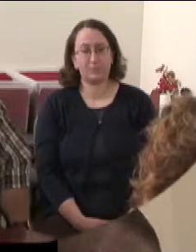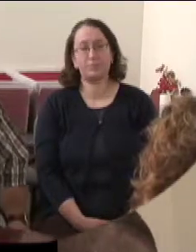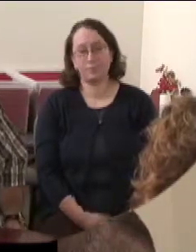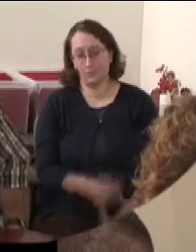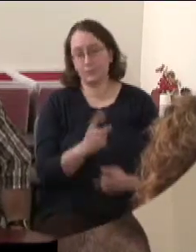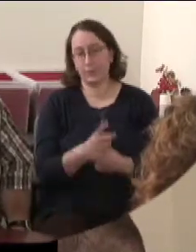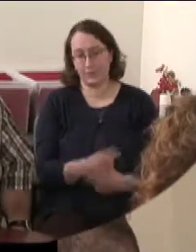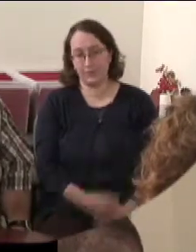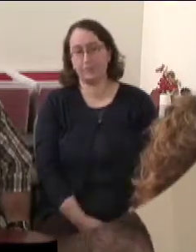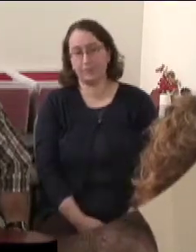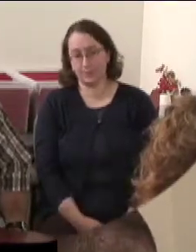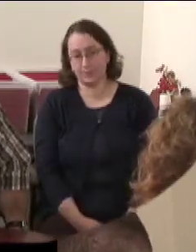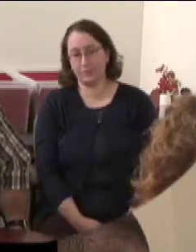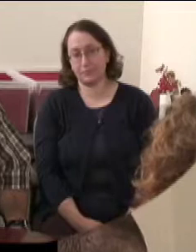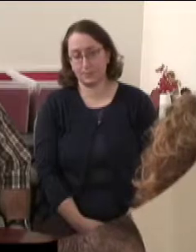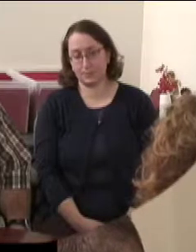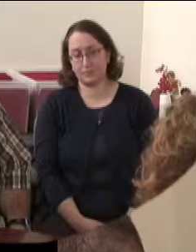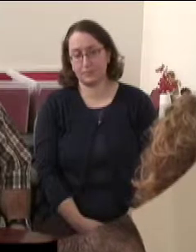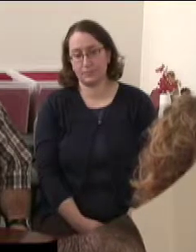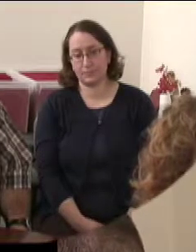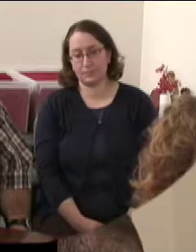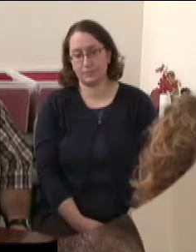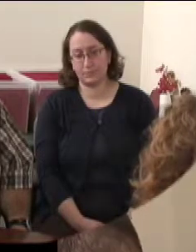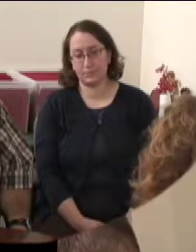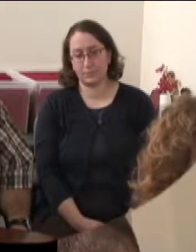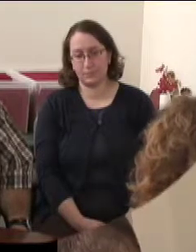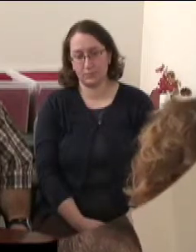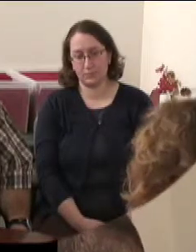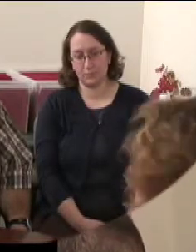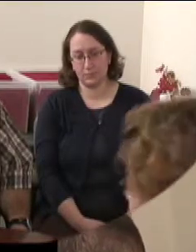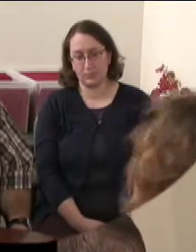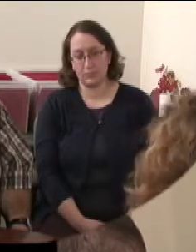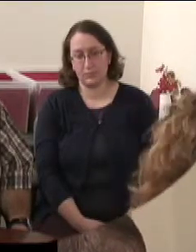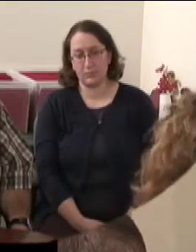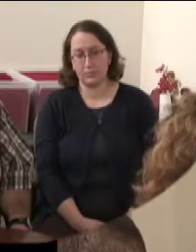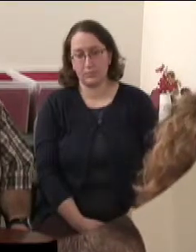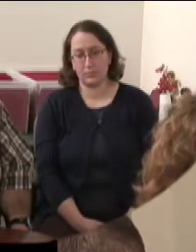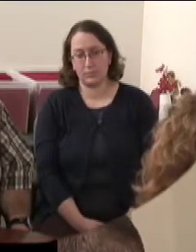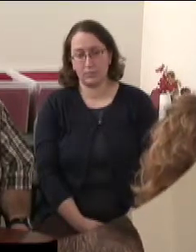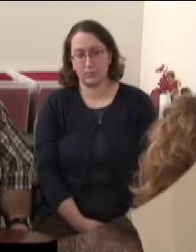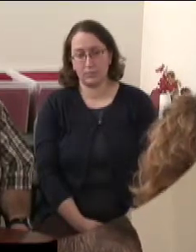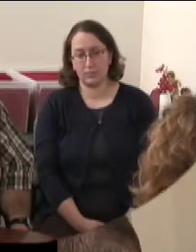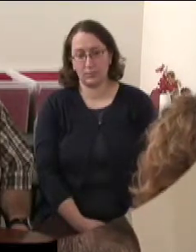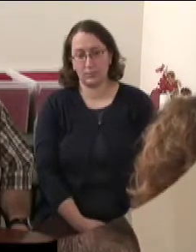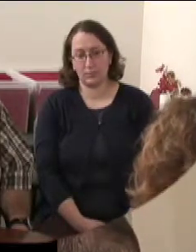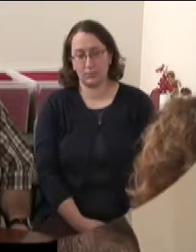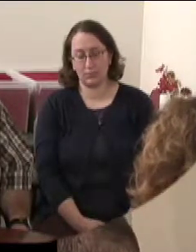if we can get the approval taken care of by our district director level of approval.